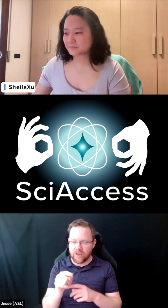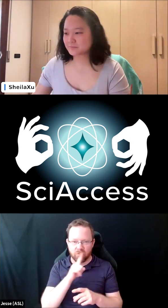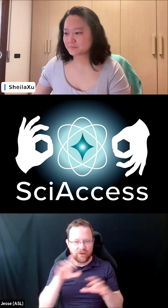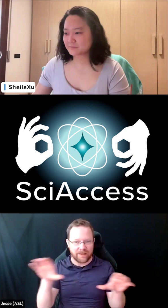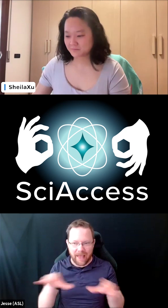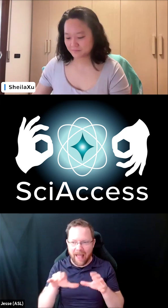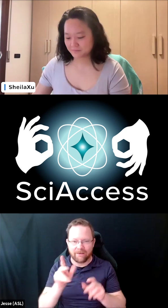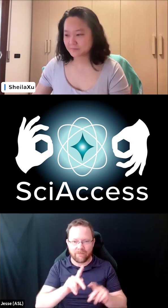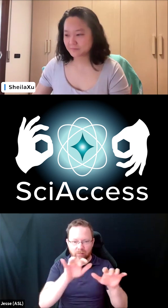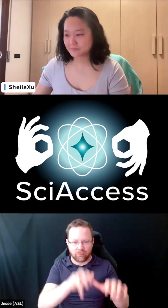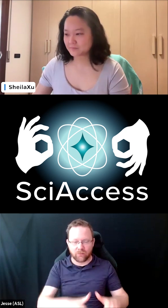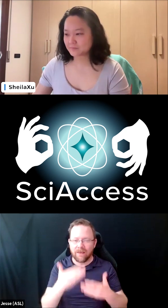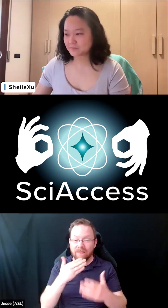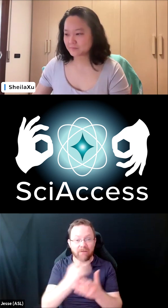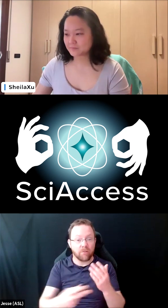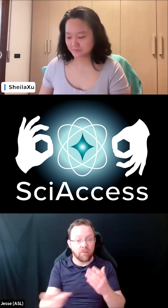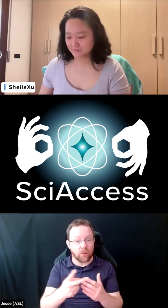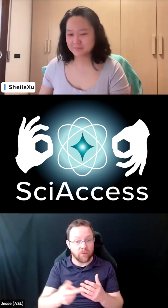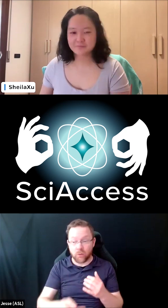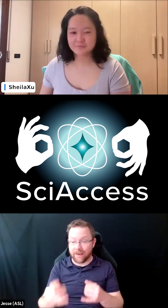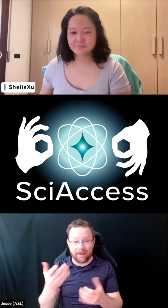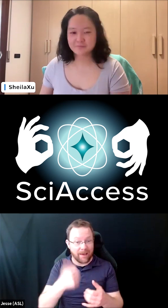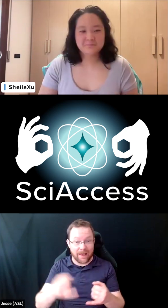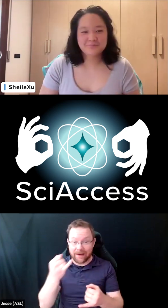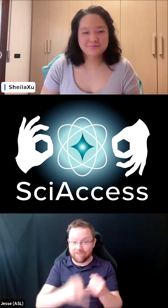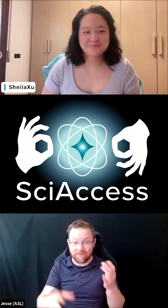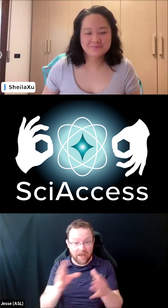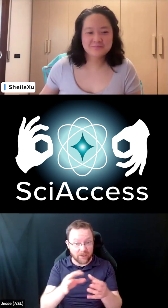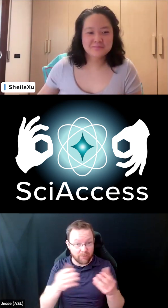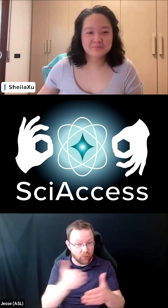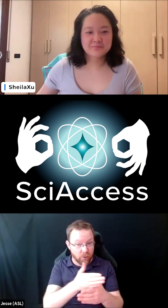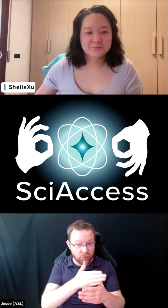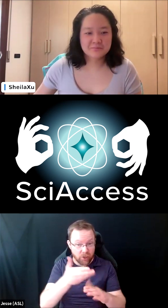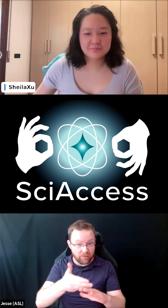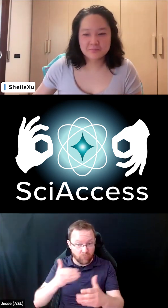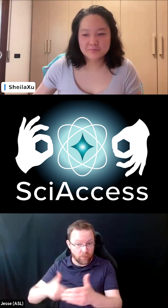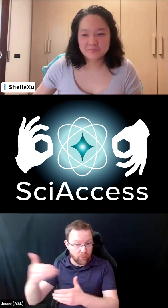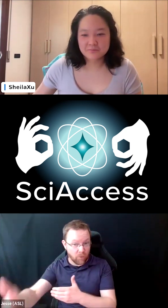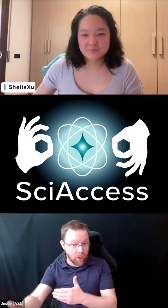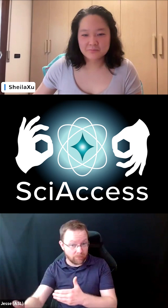you want to share? Just thank you so much and a main